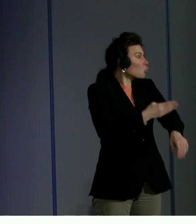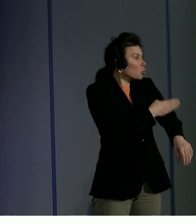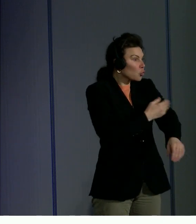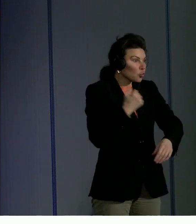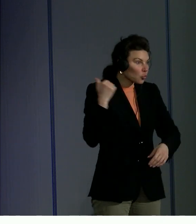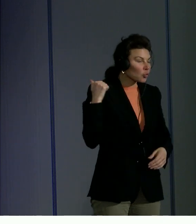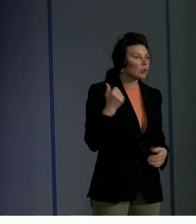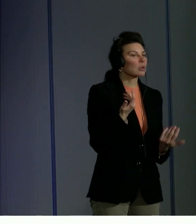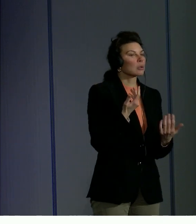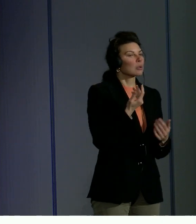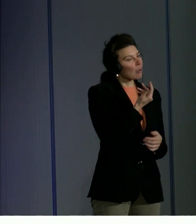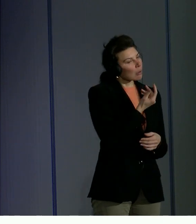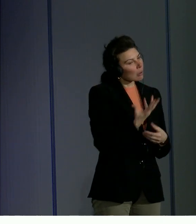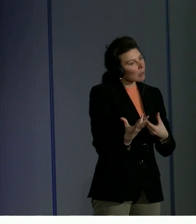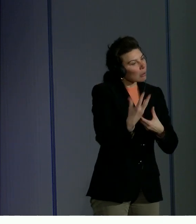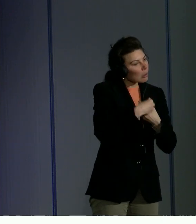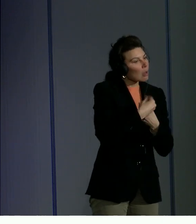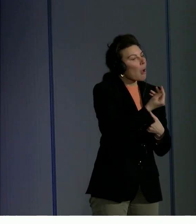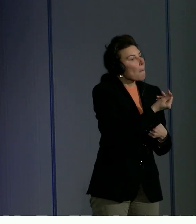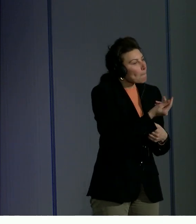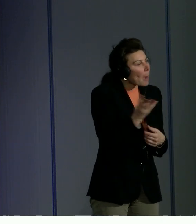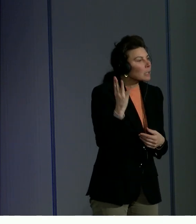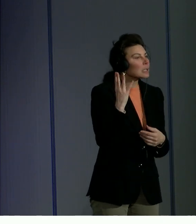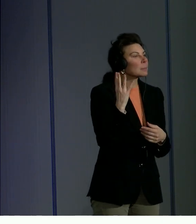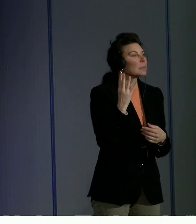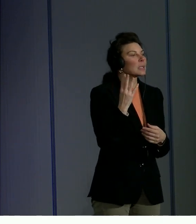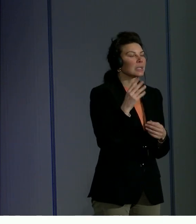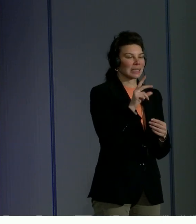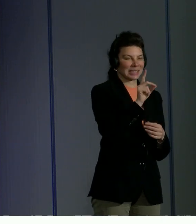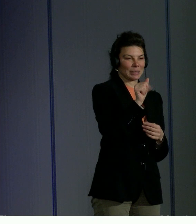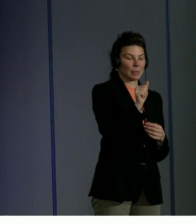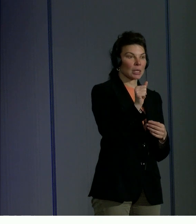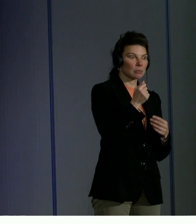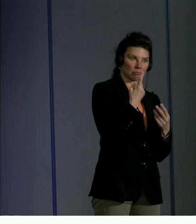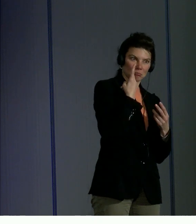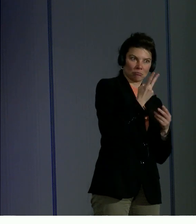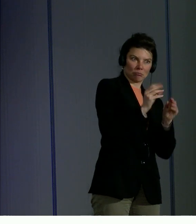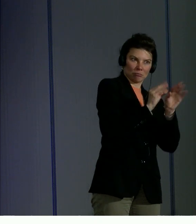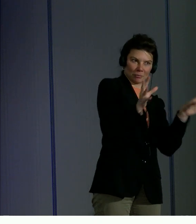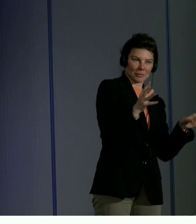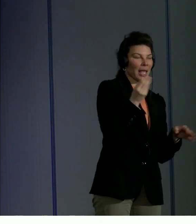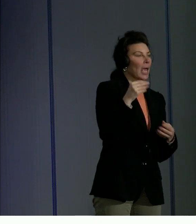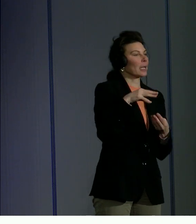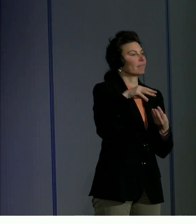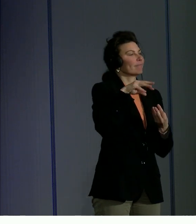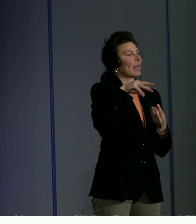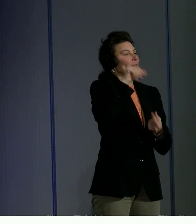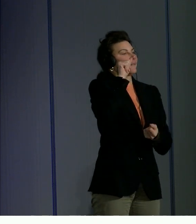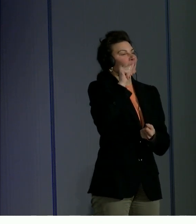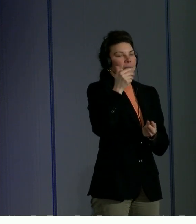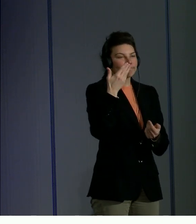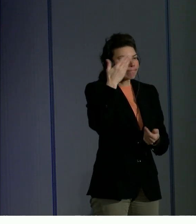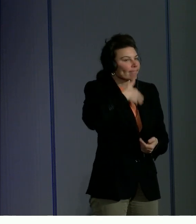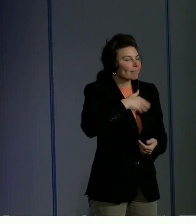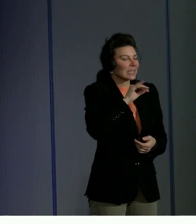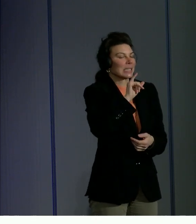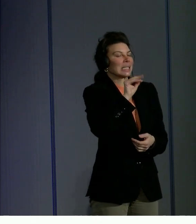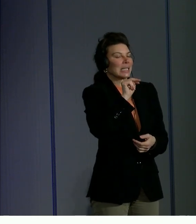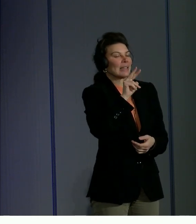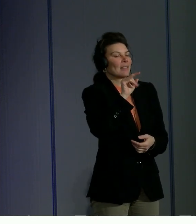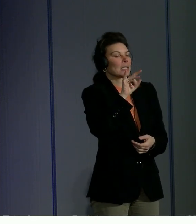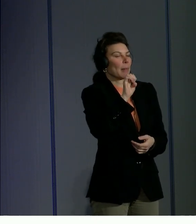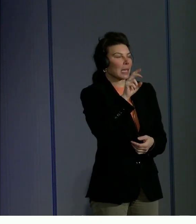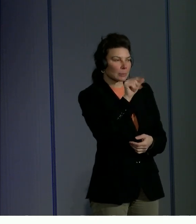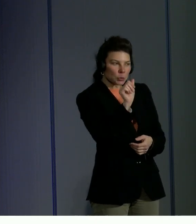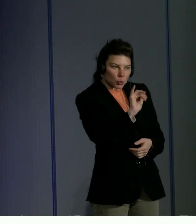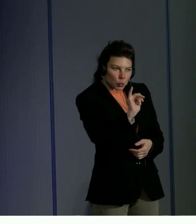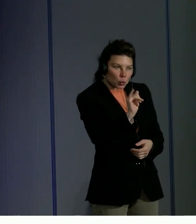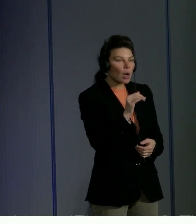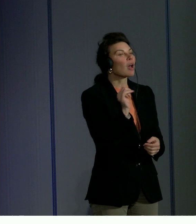physical, visible and invisible disabilities. And also greater sociocultural identities as well.